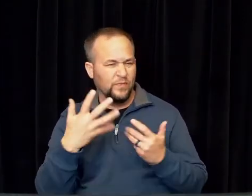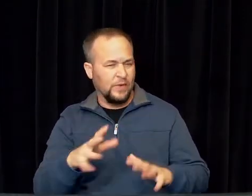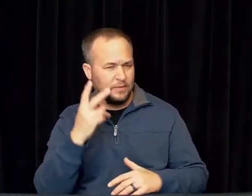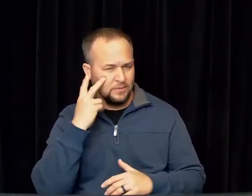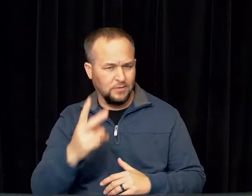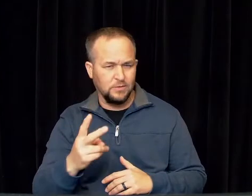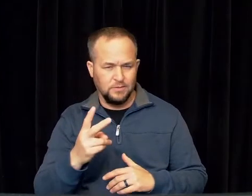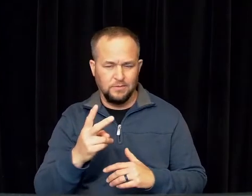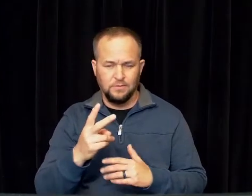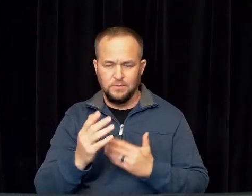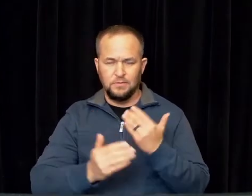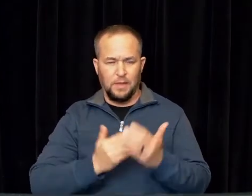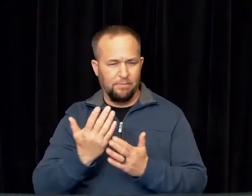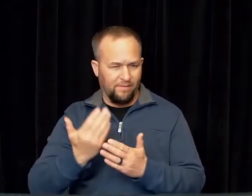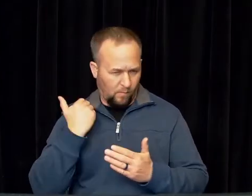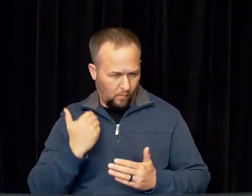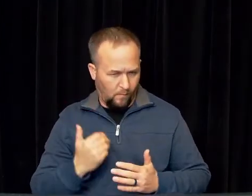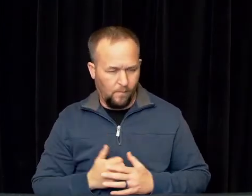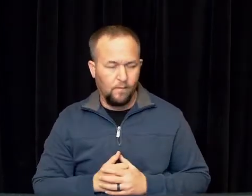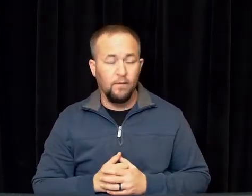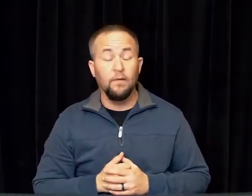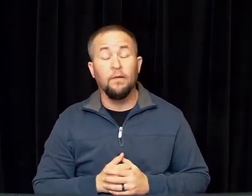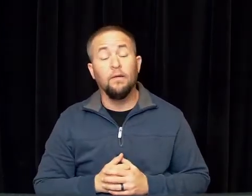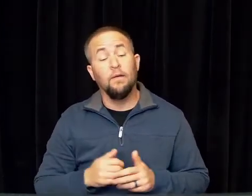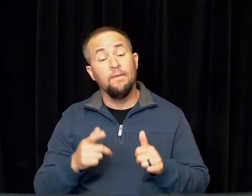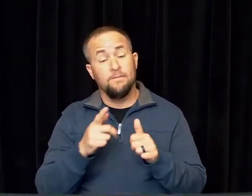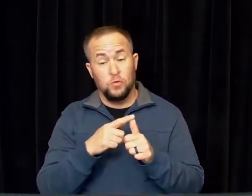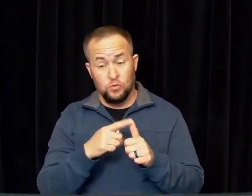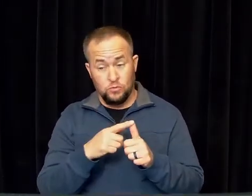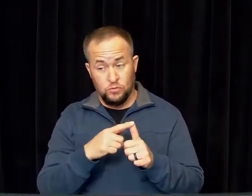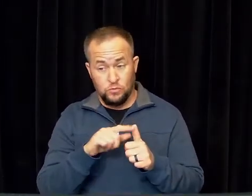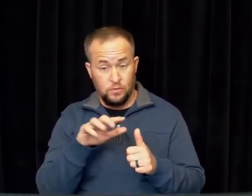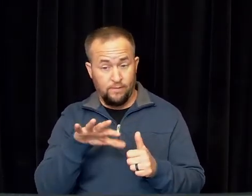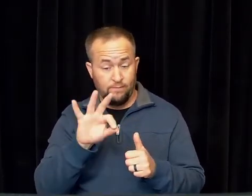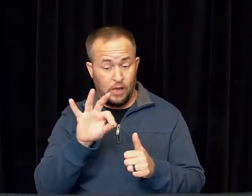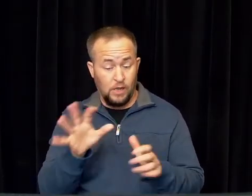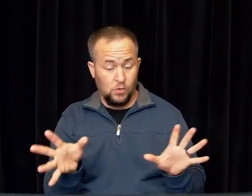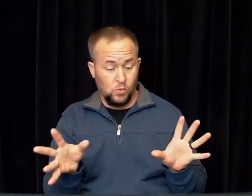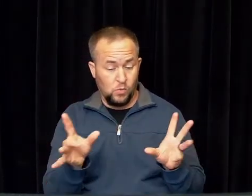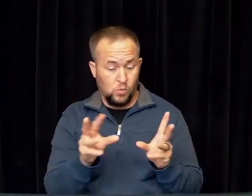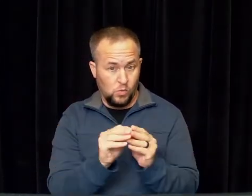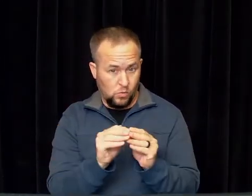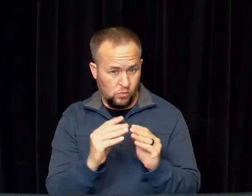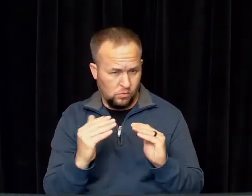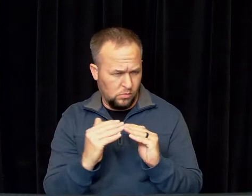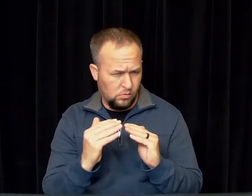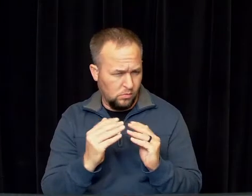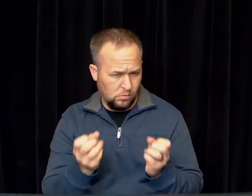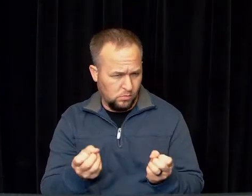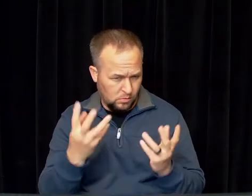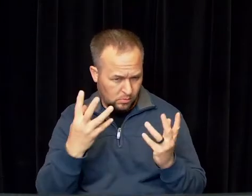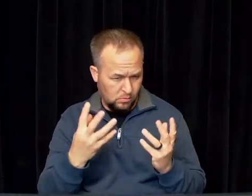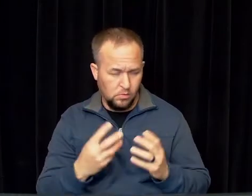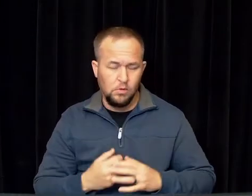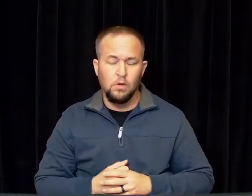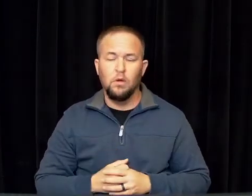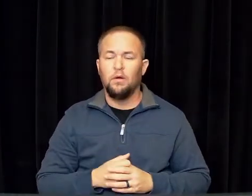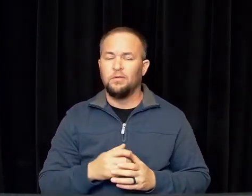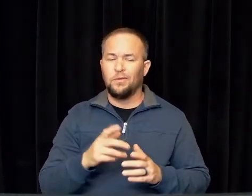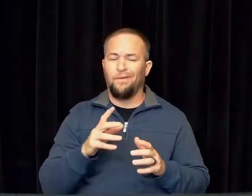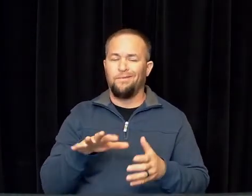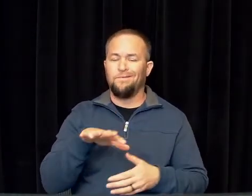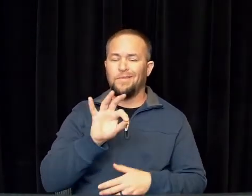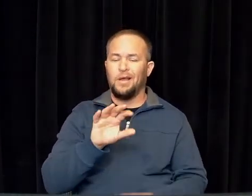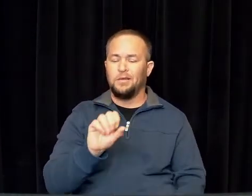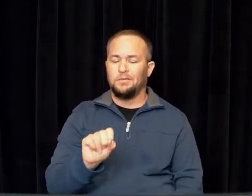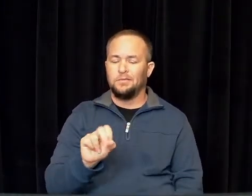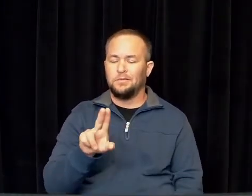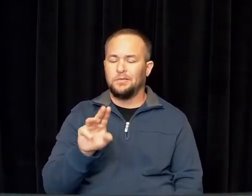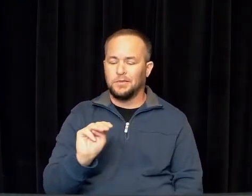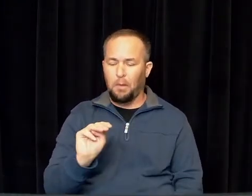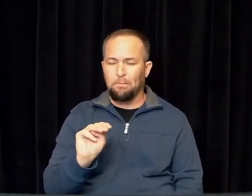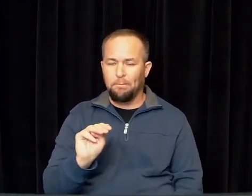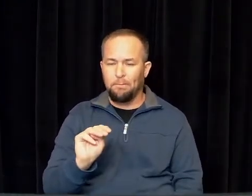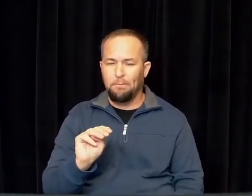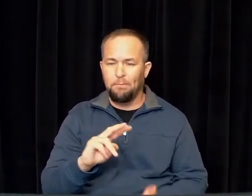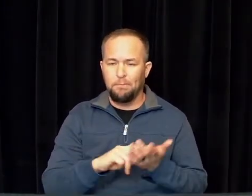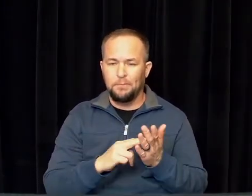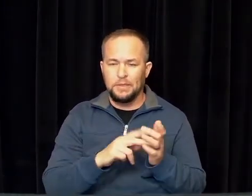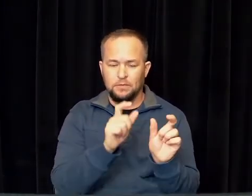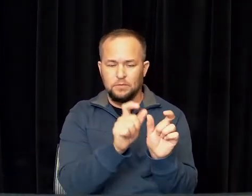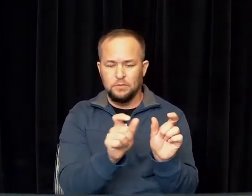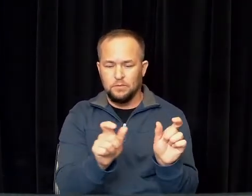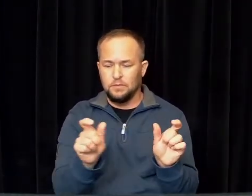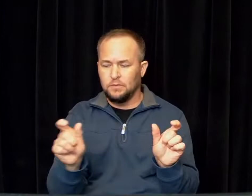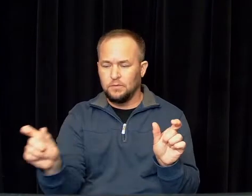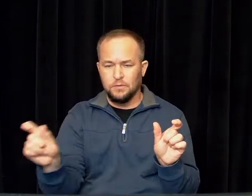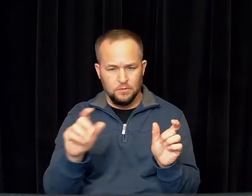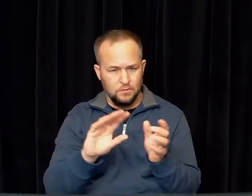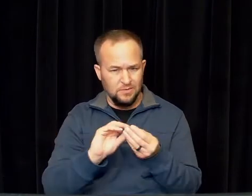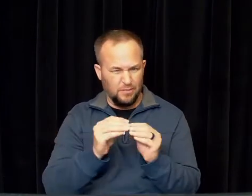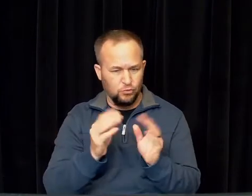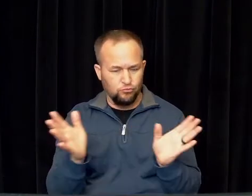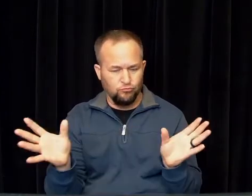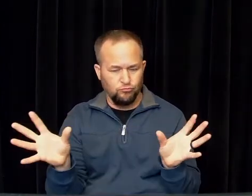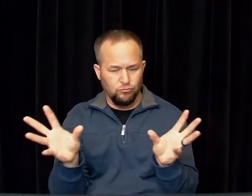steps before. The first step is to find the total. So, total of or find the sum. So, find sum.